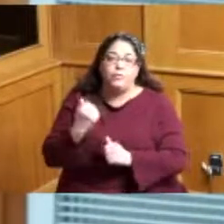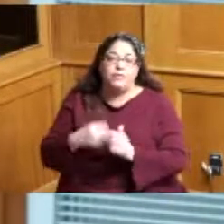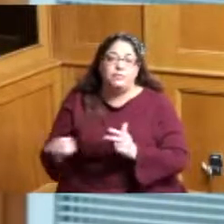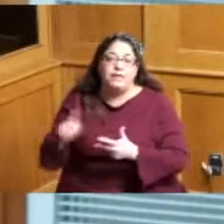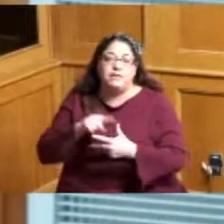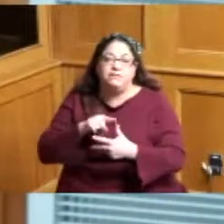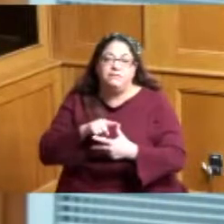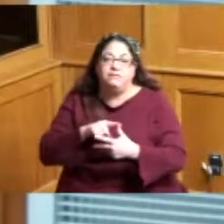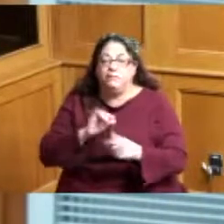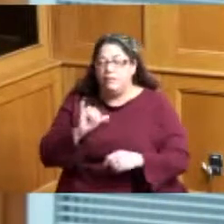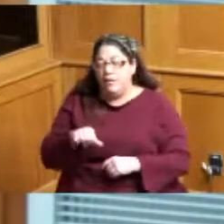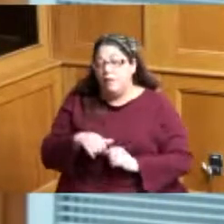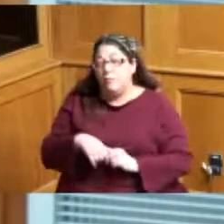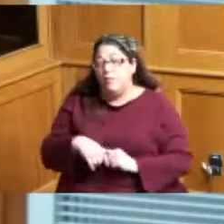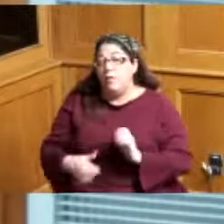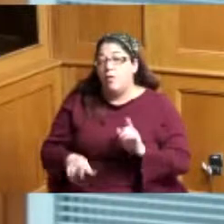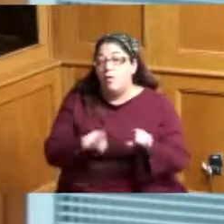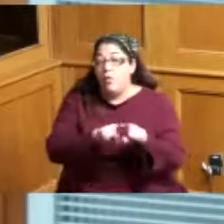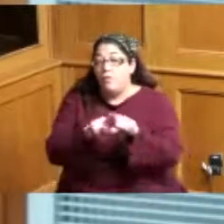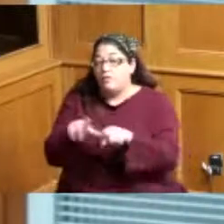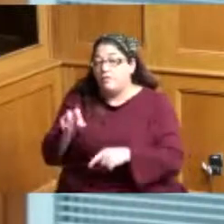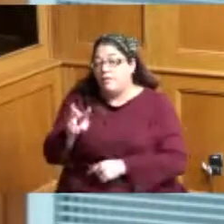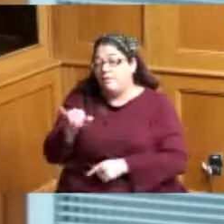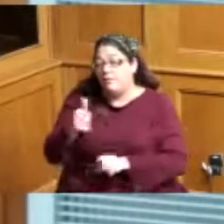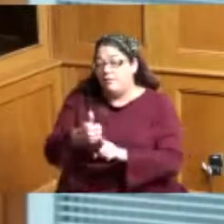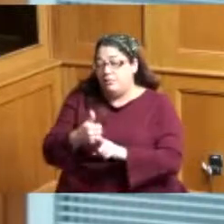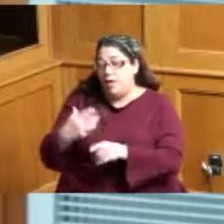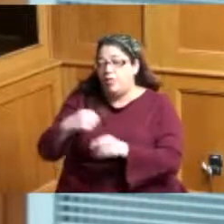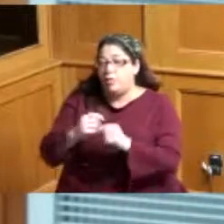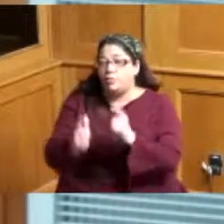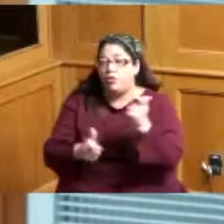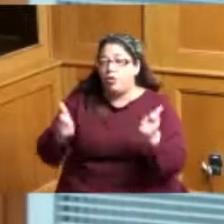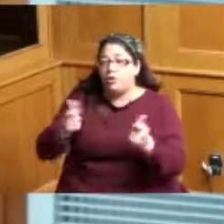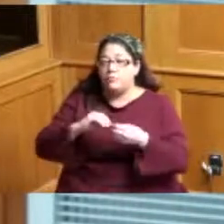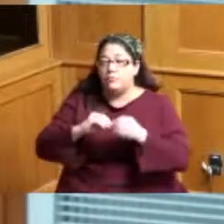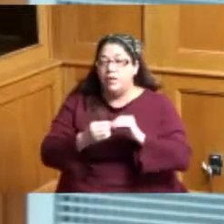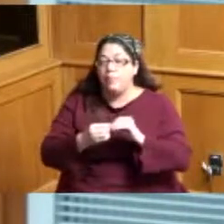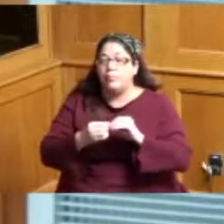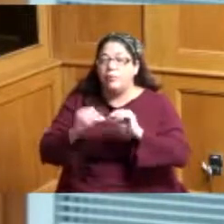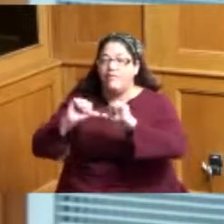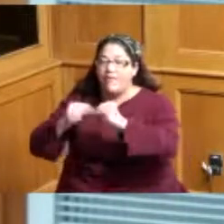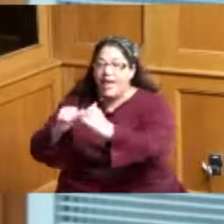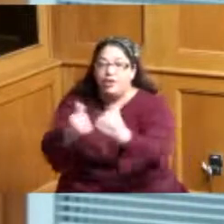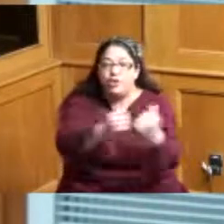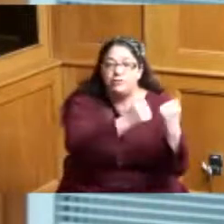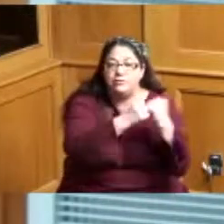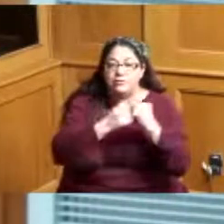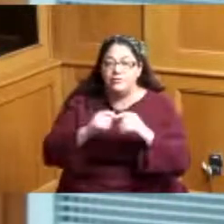add that that is also the levy that includes the largest number of agencies to be reviewed